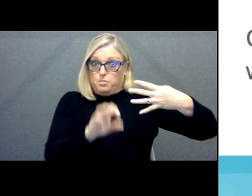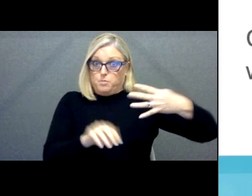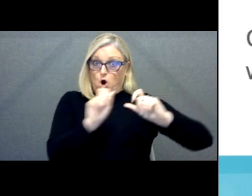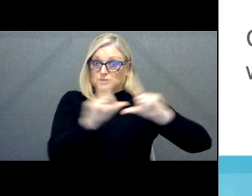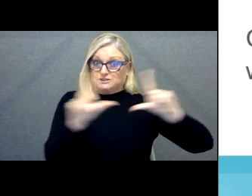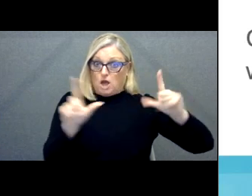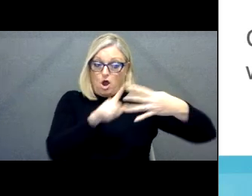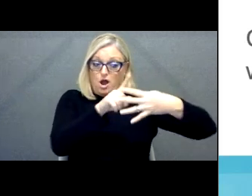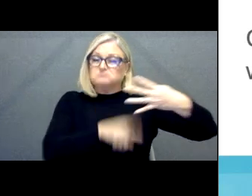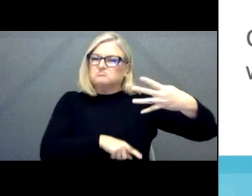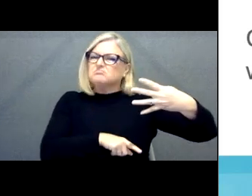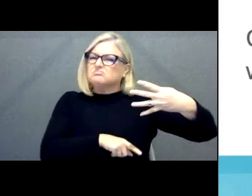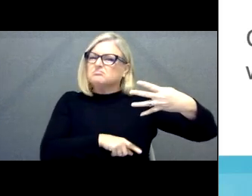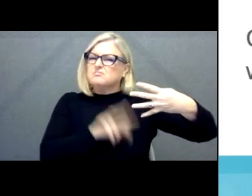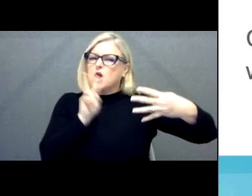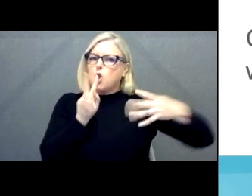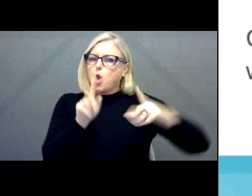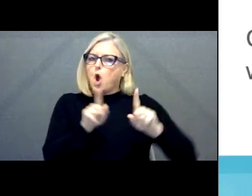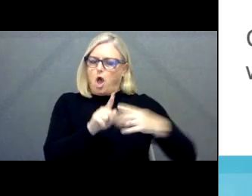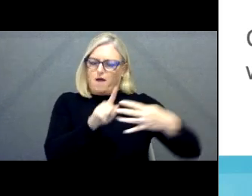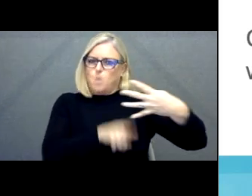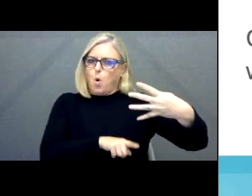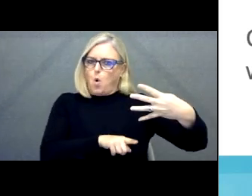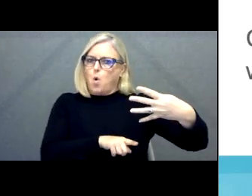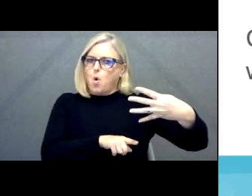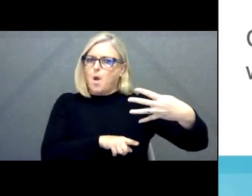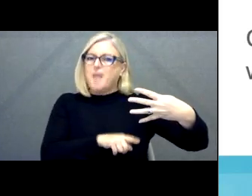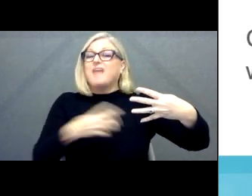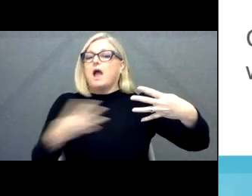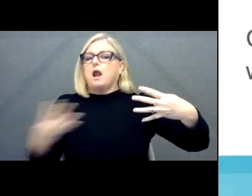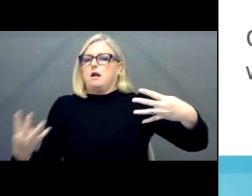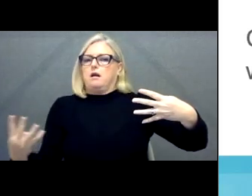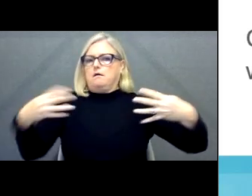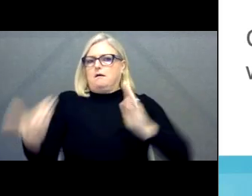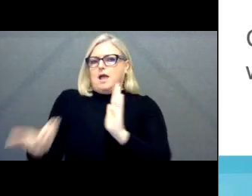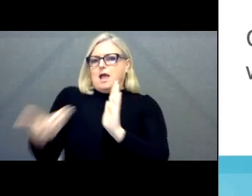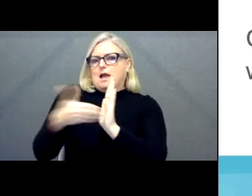program it involves those things which you can see reduce over time as a person progresses on the